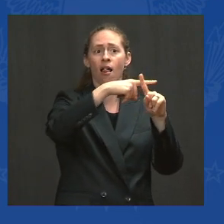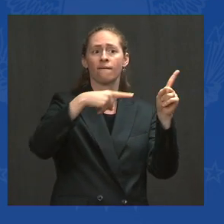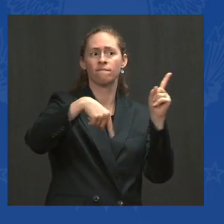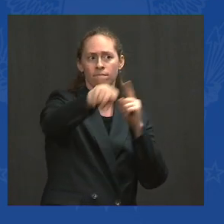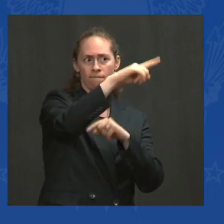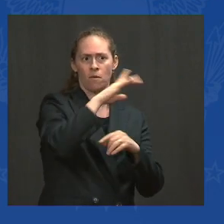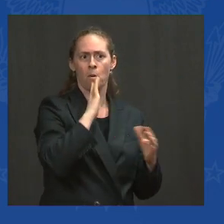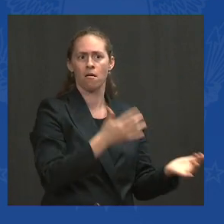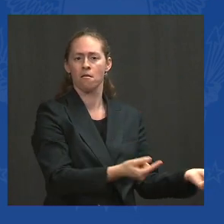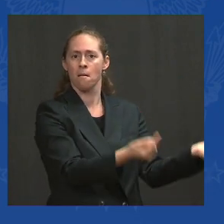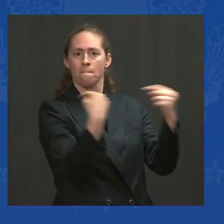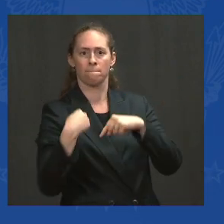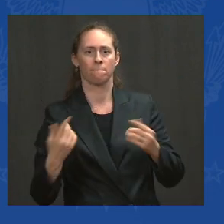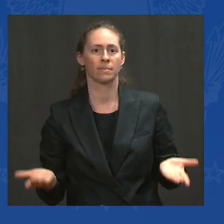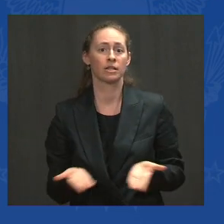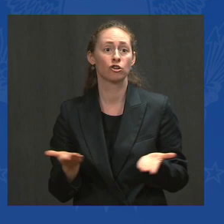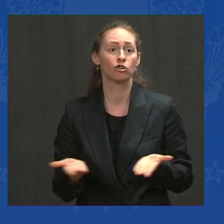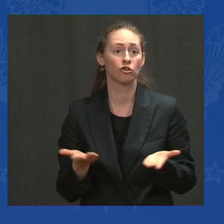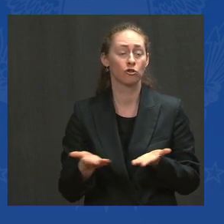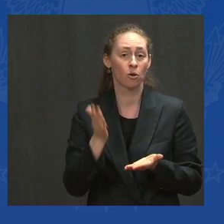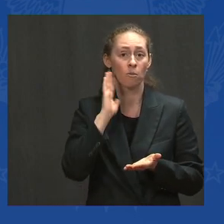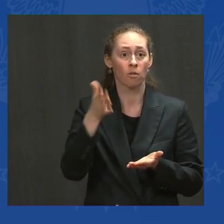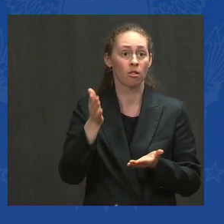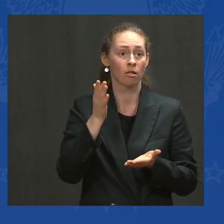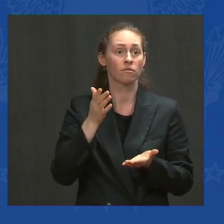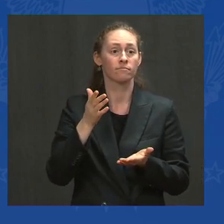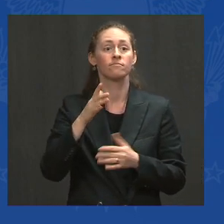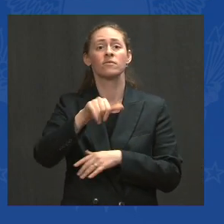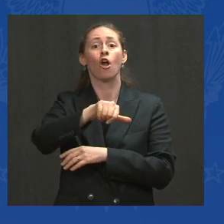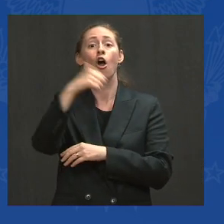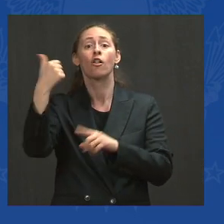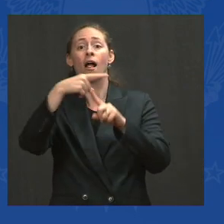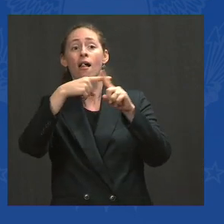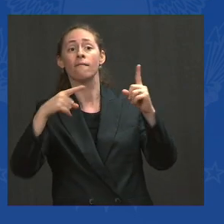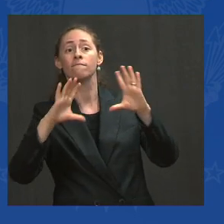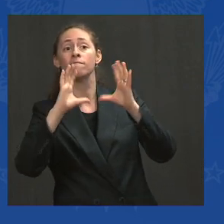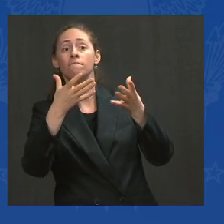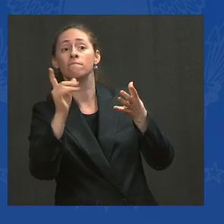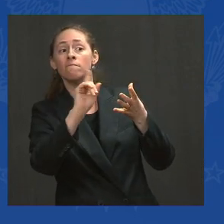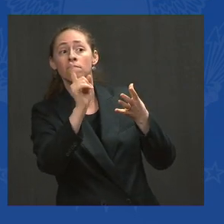commercial flights and come, and the other half believe they want to stay -- at least thus far.